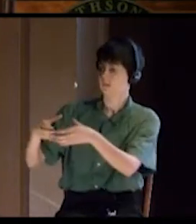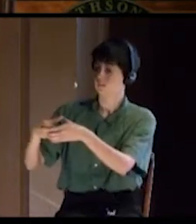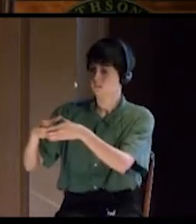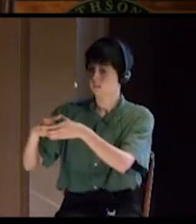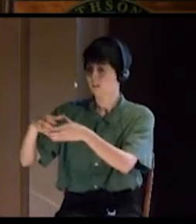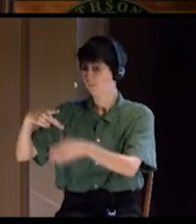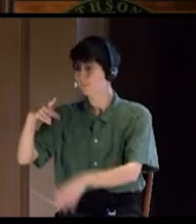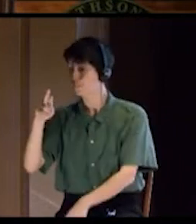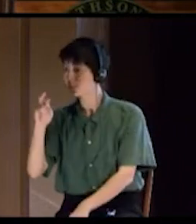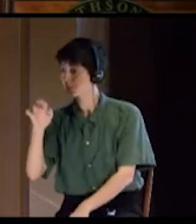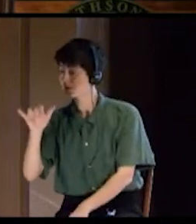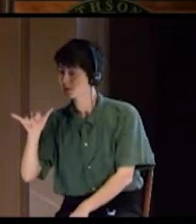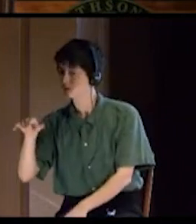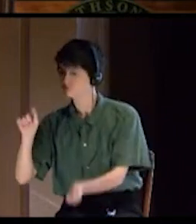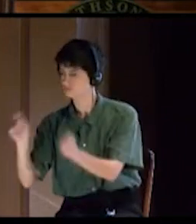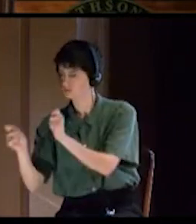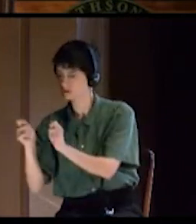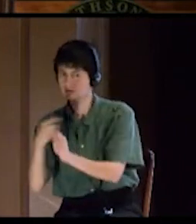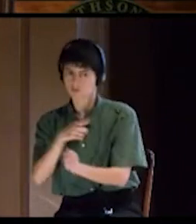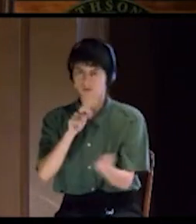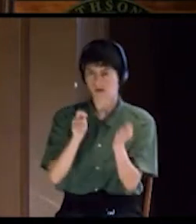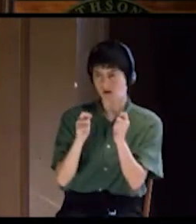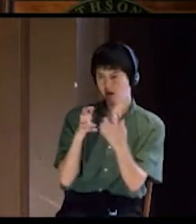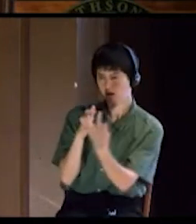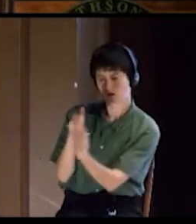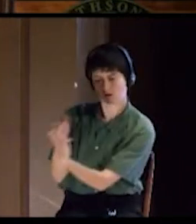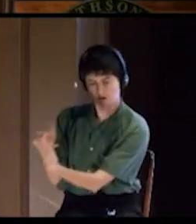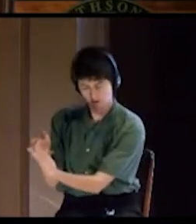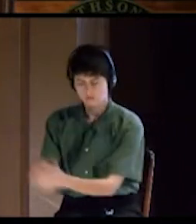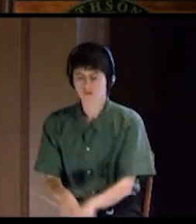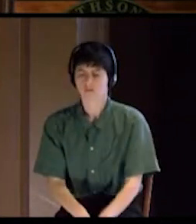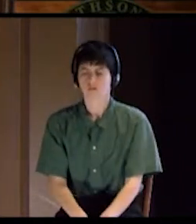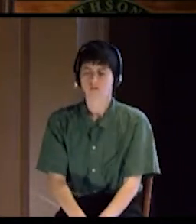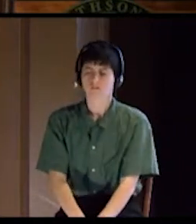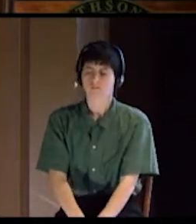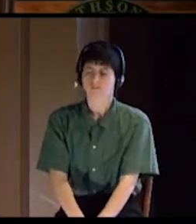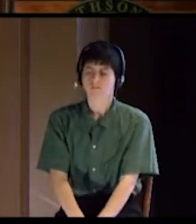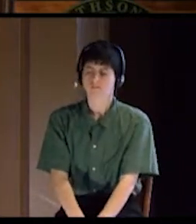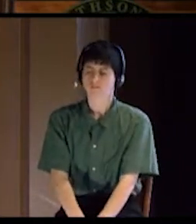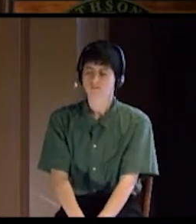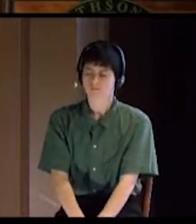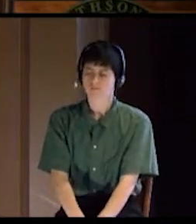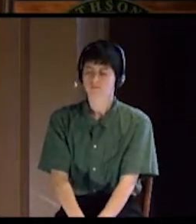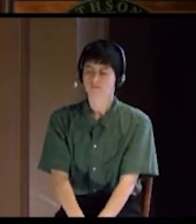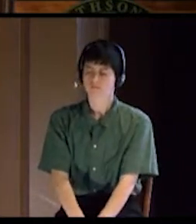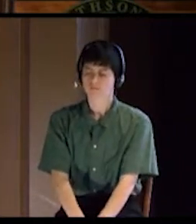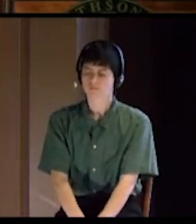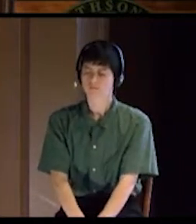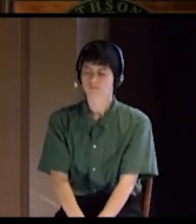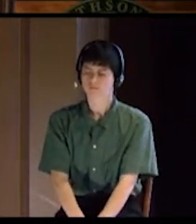of temperature and sea level change. It didn't contract its range. It kept its geographic range all the way from the past,